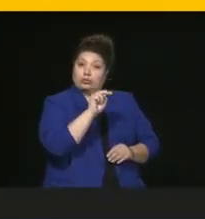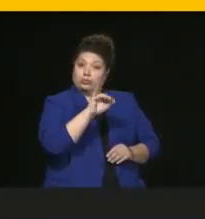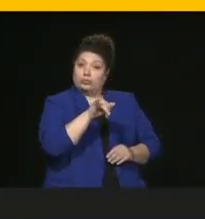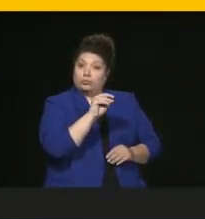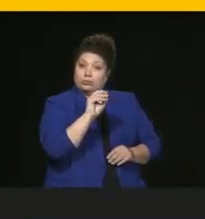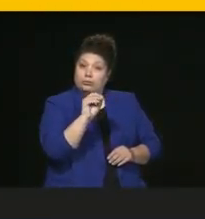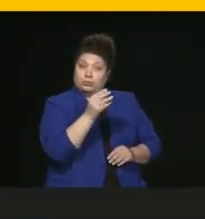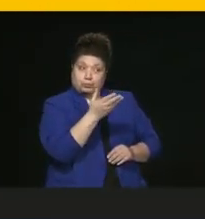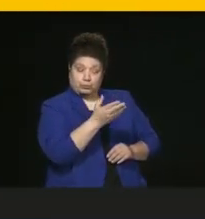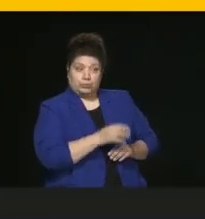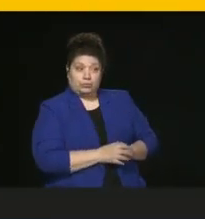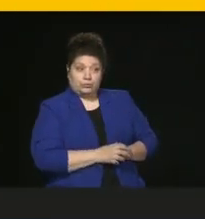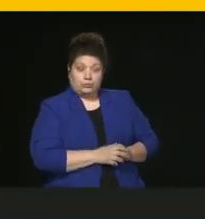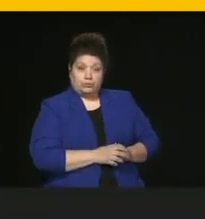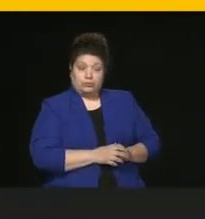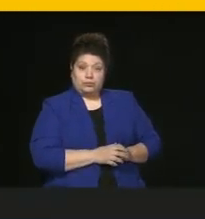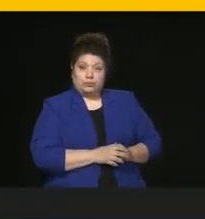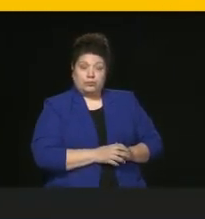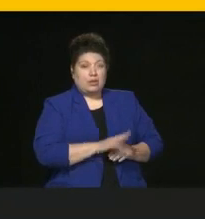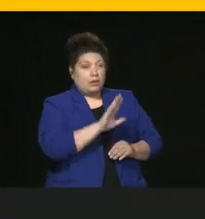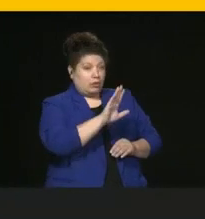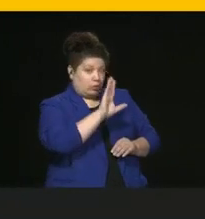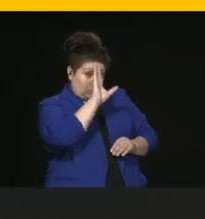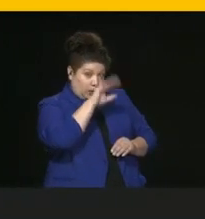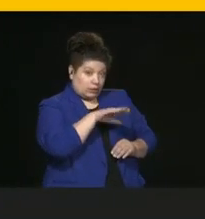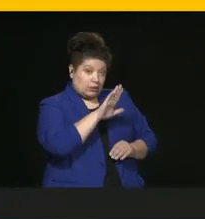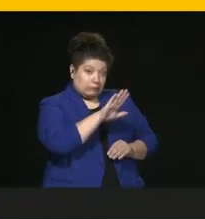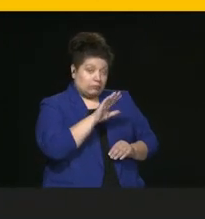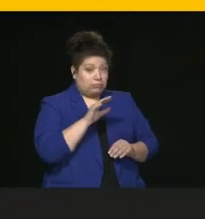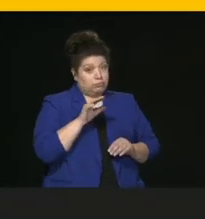QUESTION.